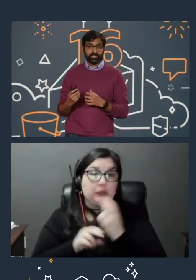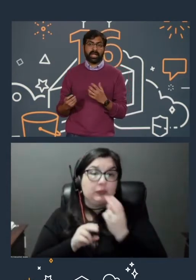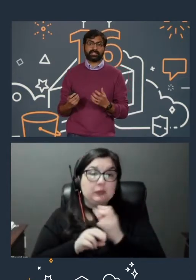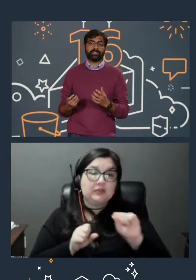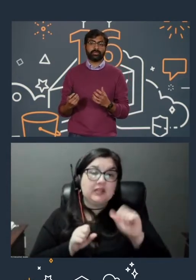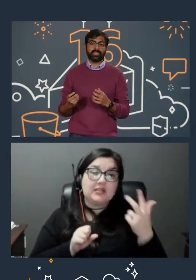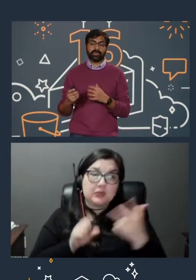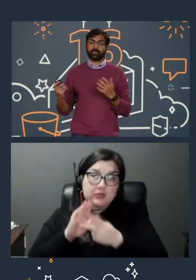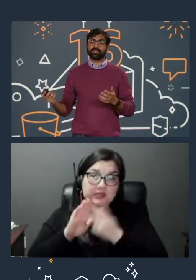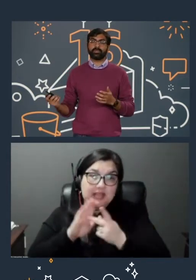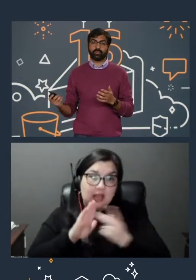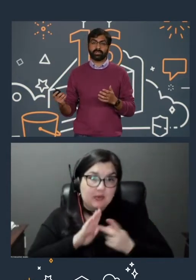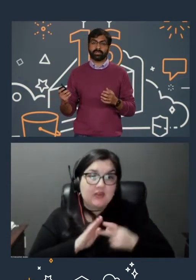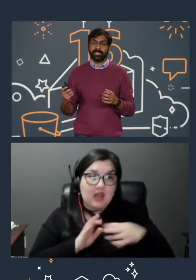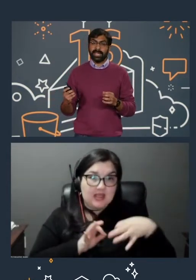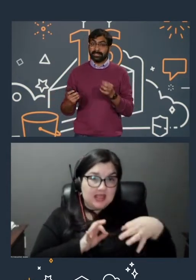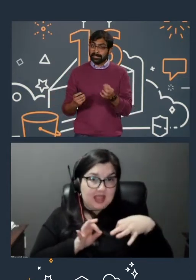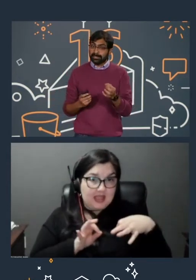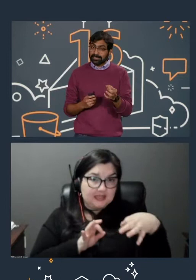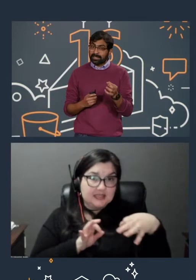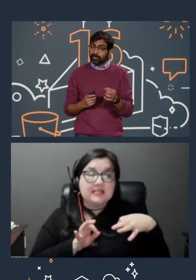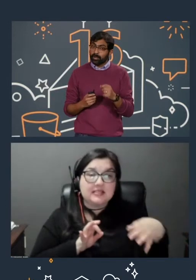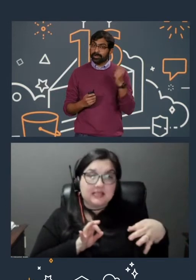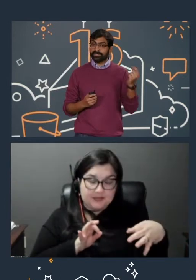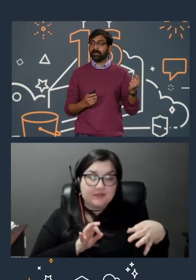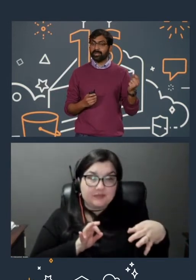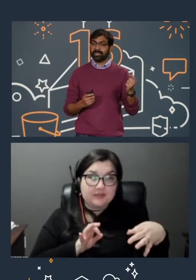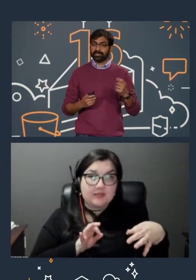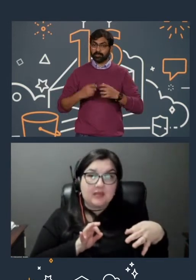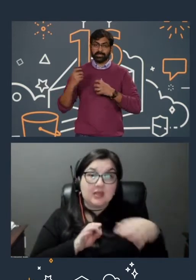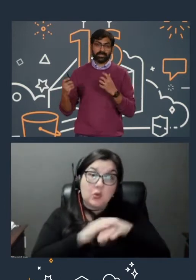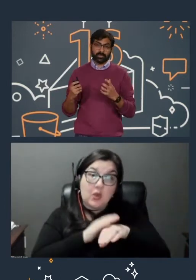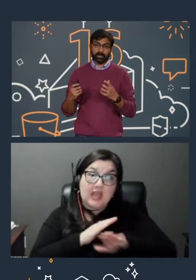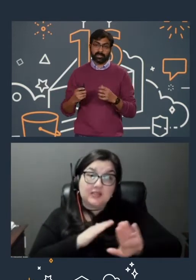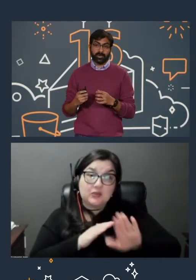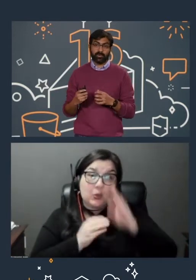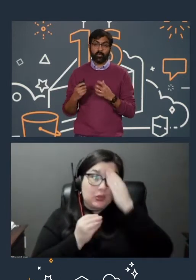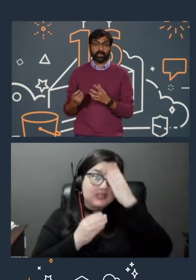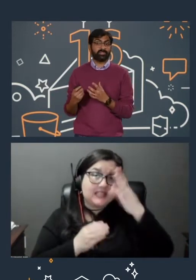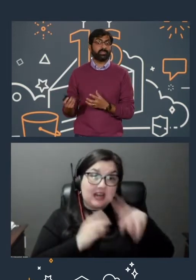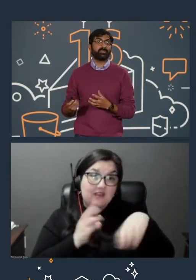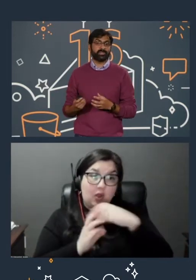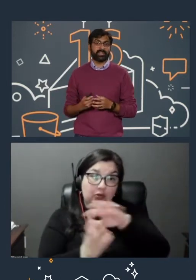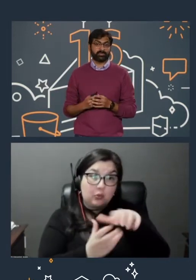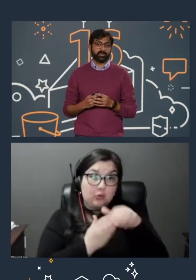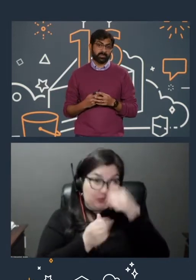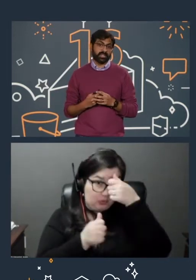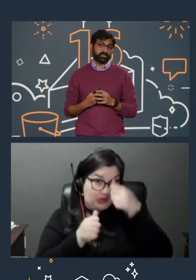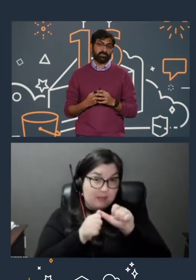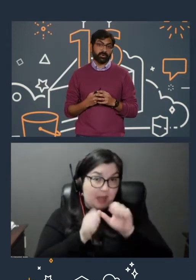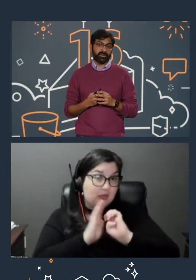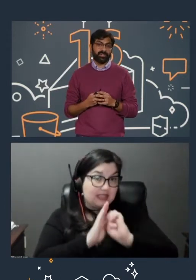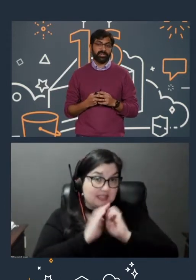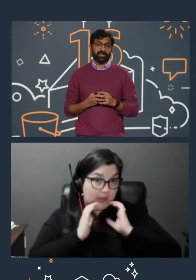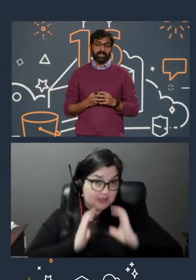to access your data across the world, and this is exactly what our example customer that we talked about wants to use S3 replication for.